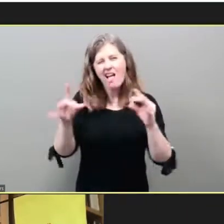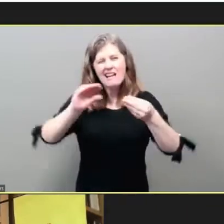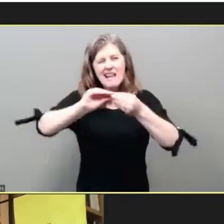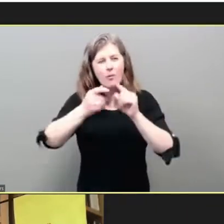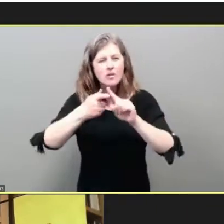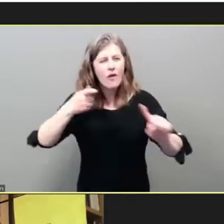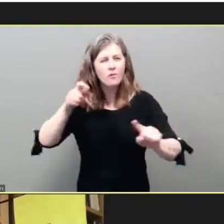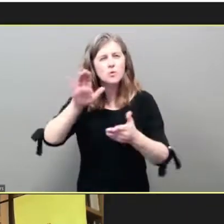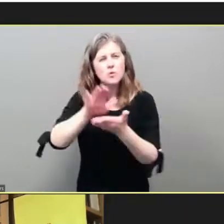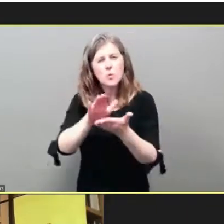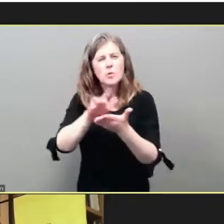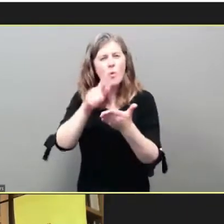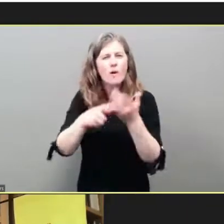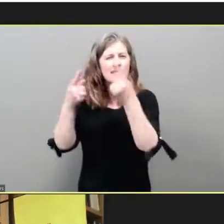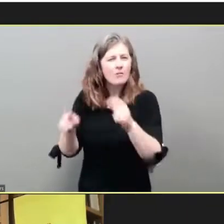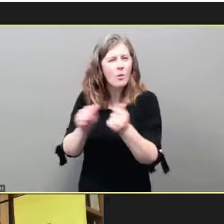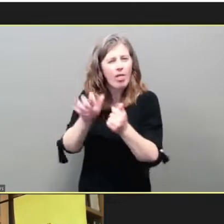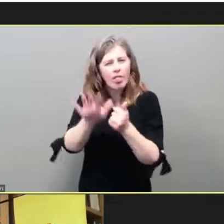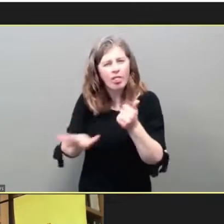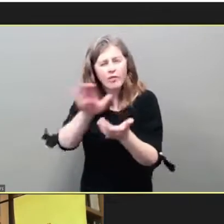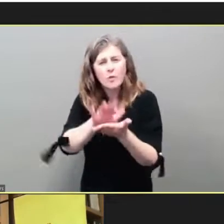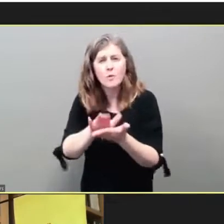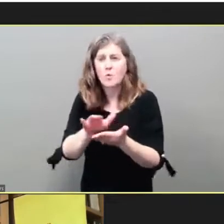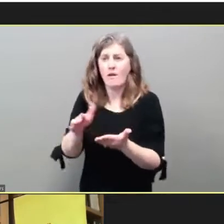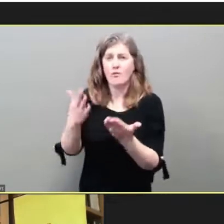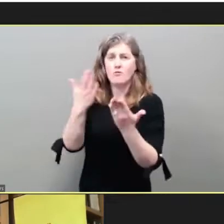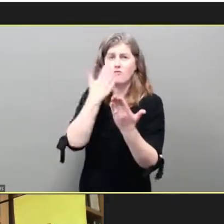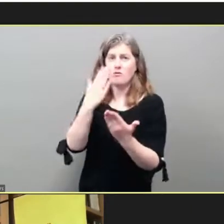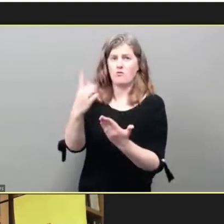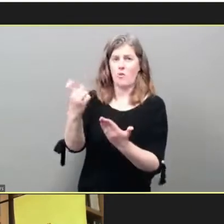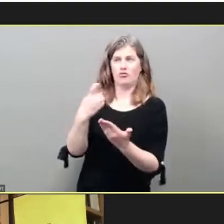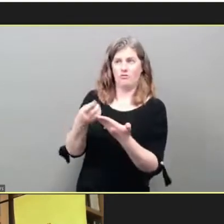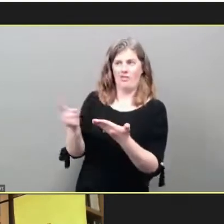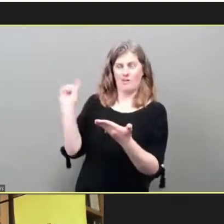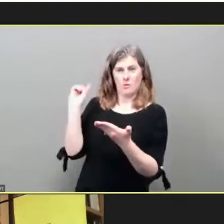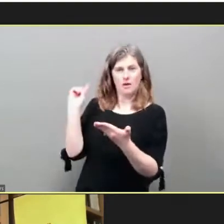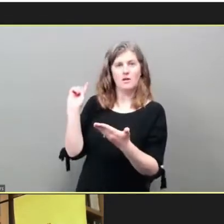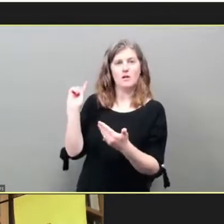where we're at with schools. We got a great question last time about, hey,